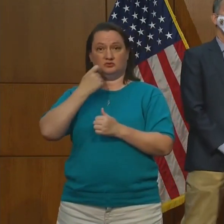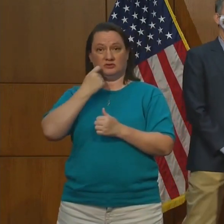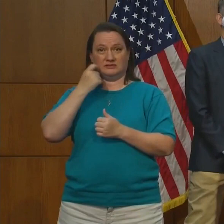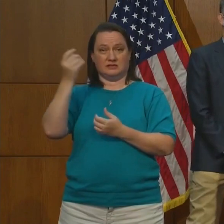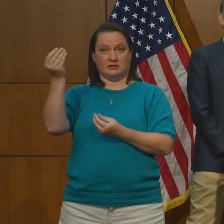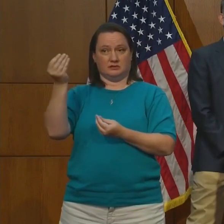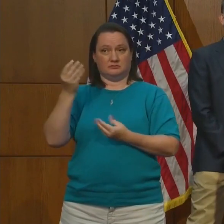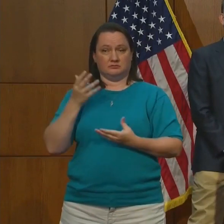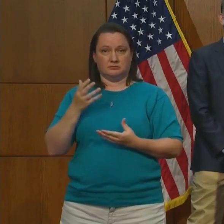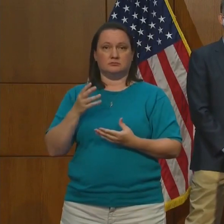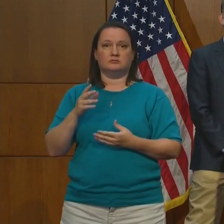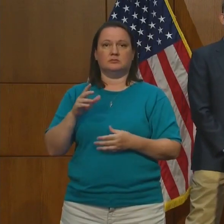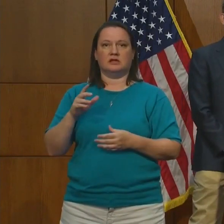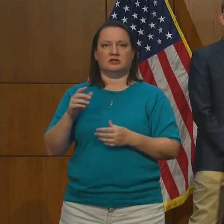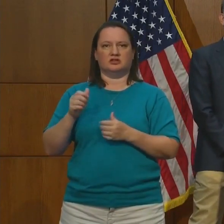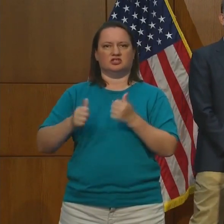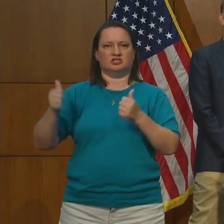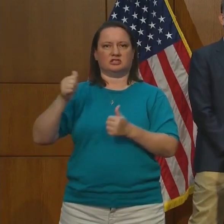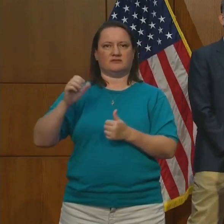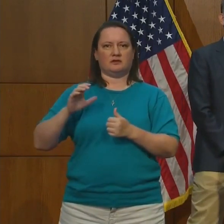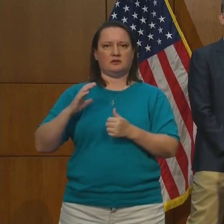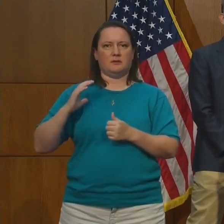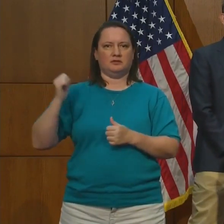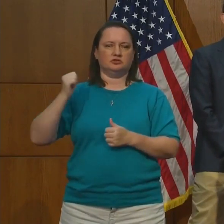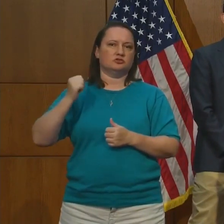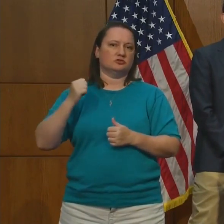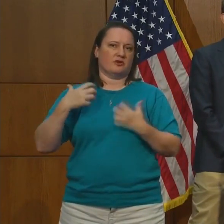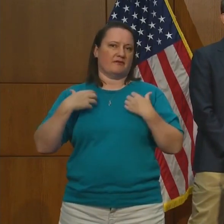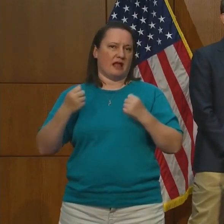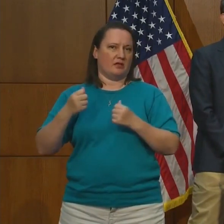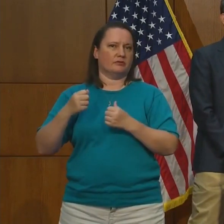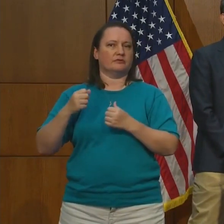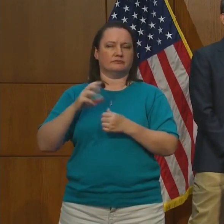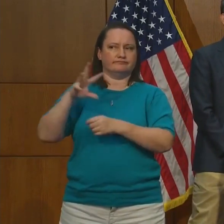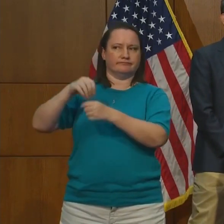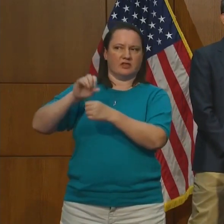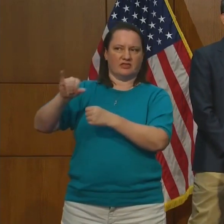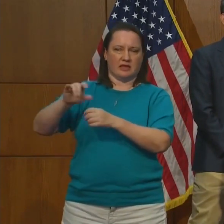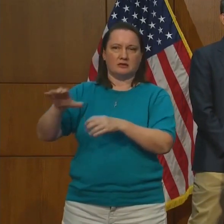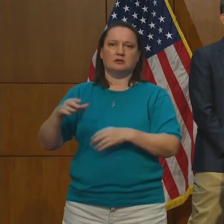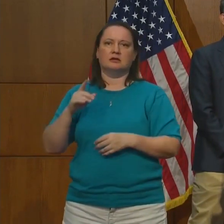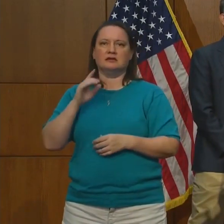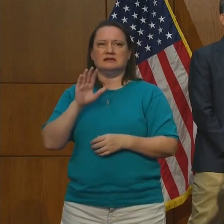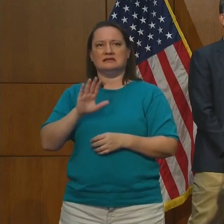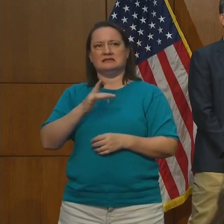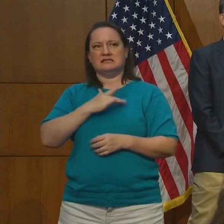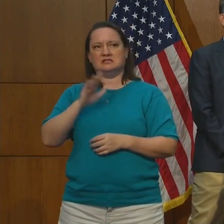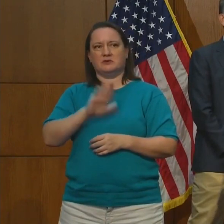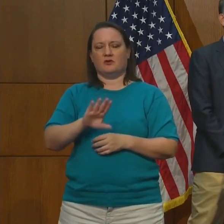FORCE IN WHAT WE HEARD MOST RECENTLY- DR PARHAM JABERI THE CHIEF DEPUTY COMMISSIONER